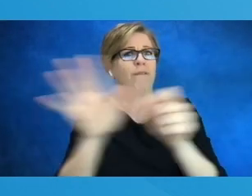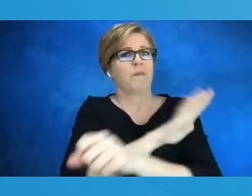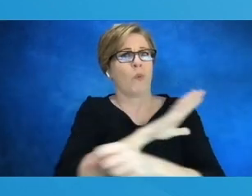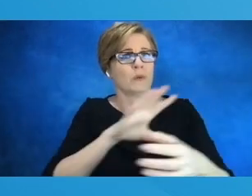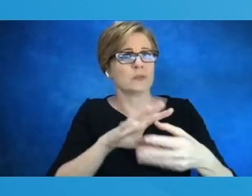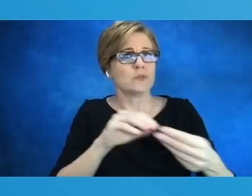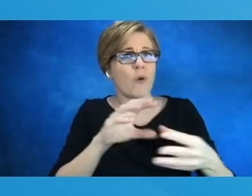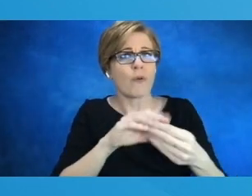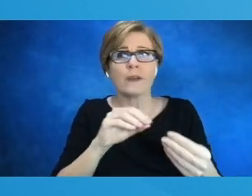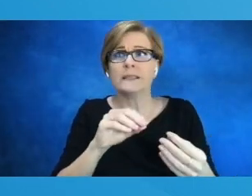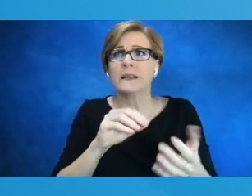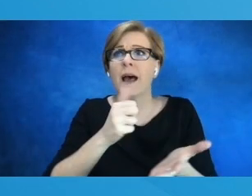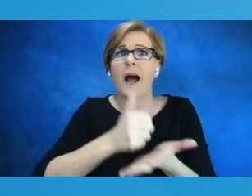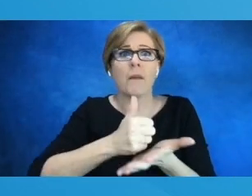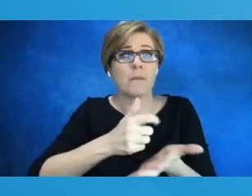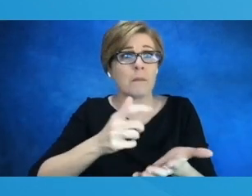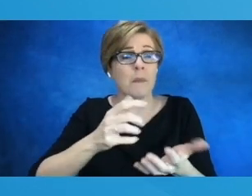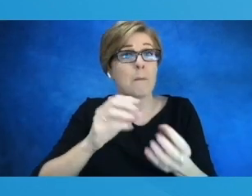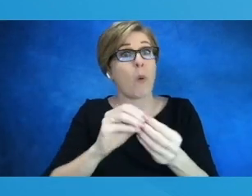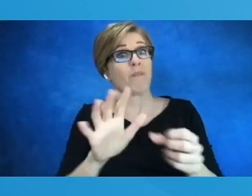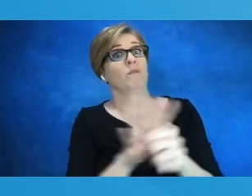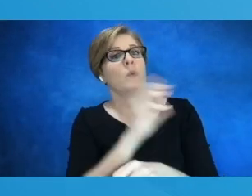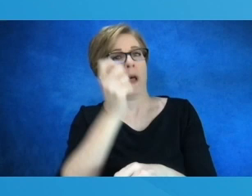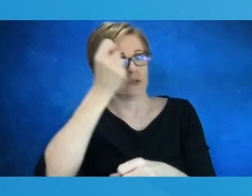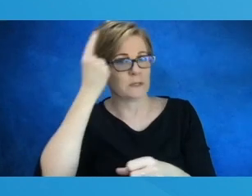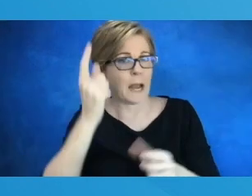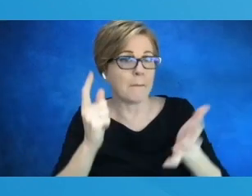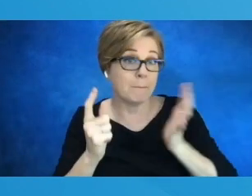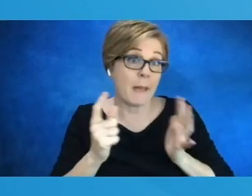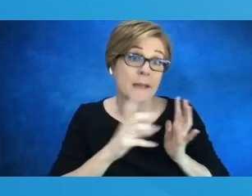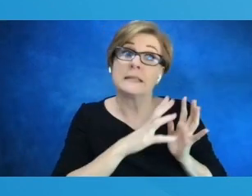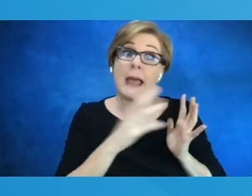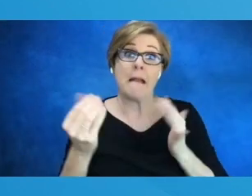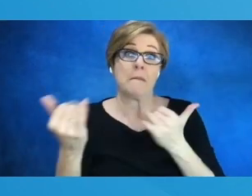of the past and the present as well.